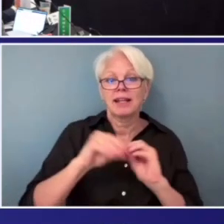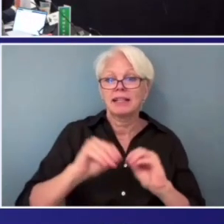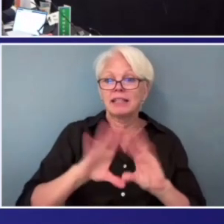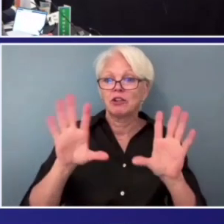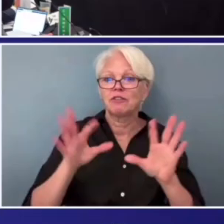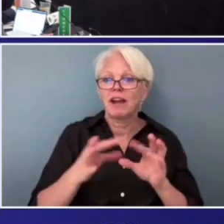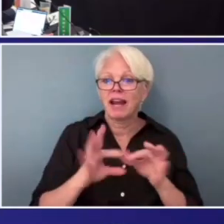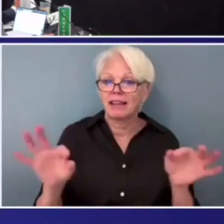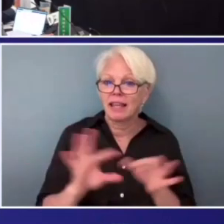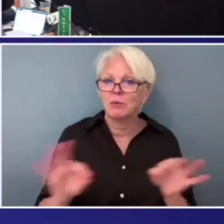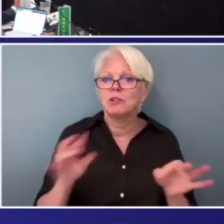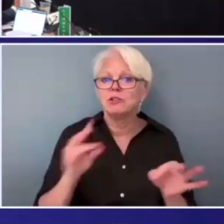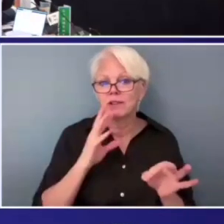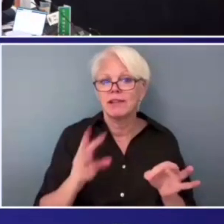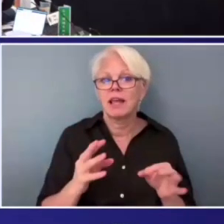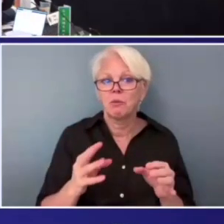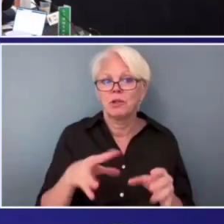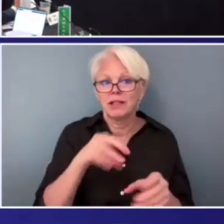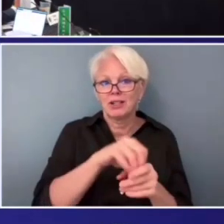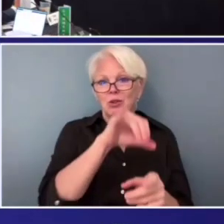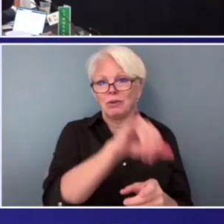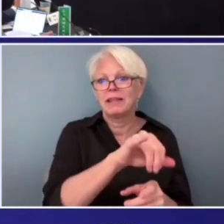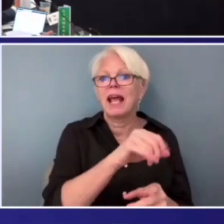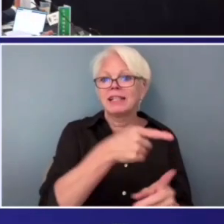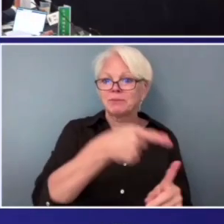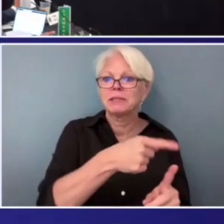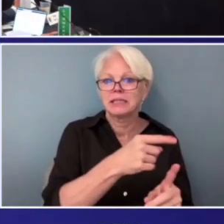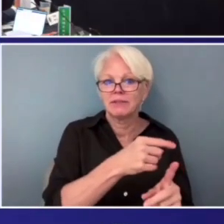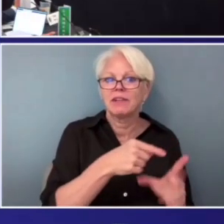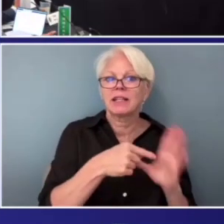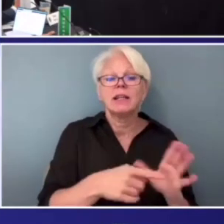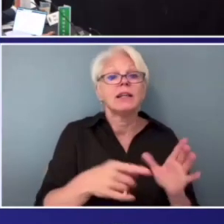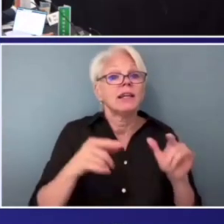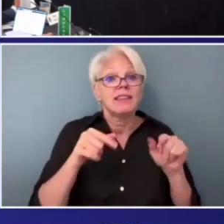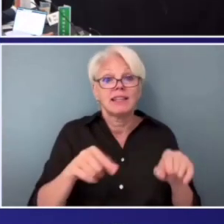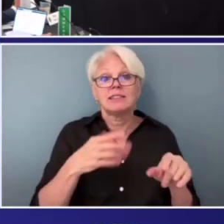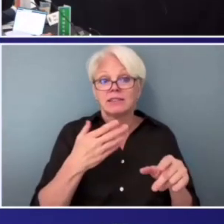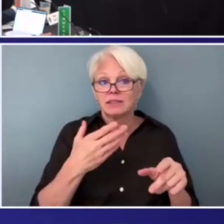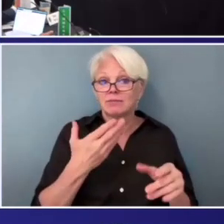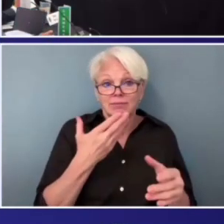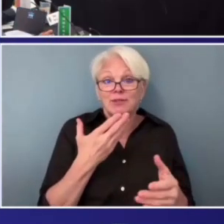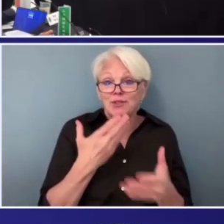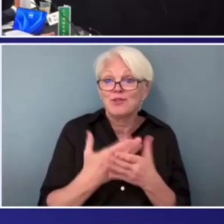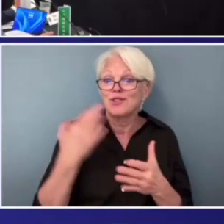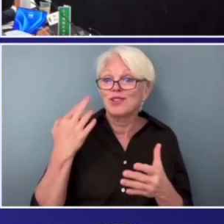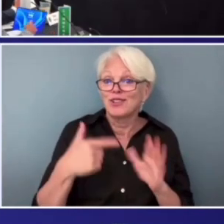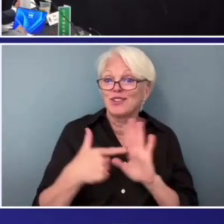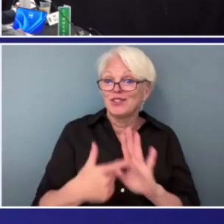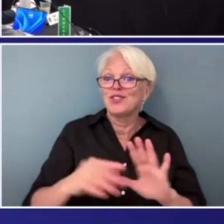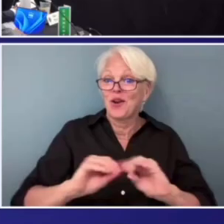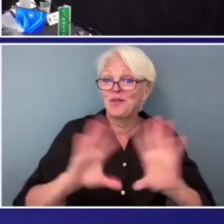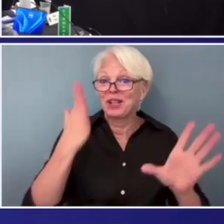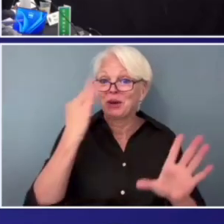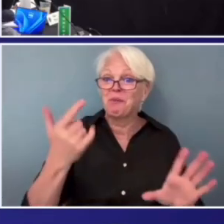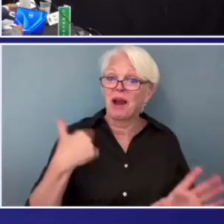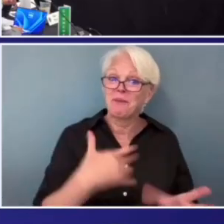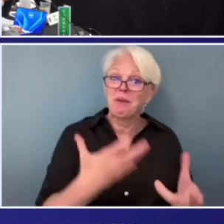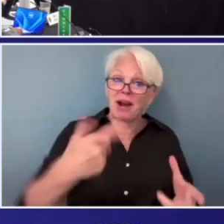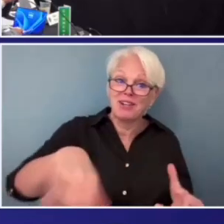accounts for the various scenario -- this is the perfect example of why we want you guys to talk to us about our reg text